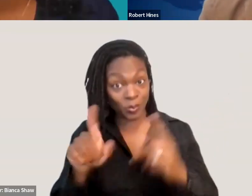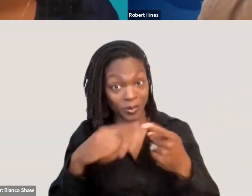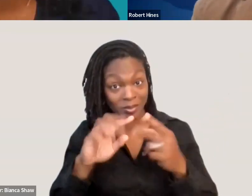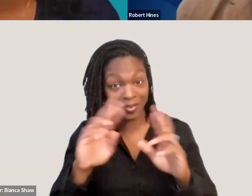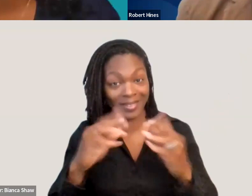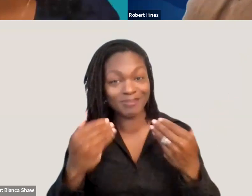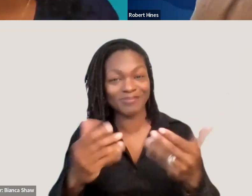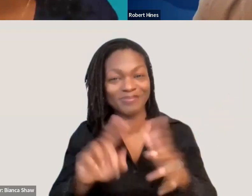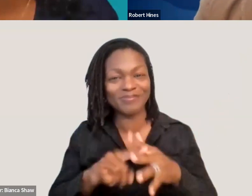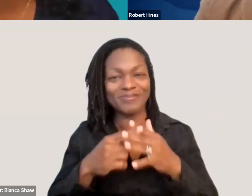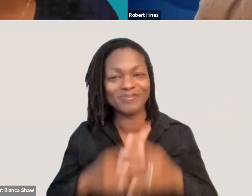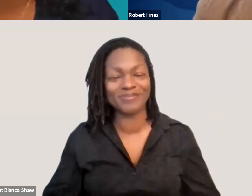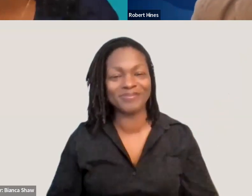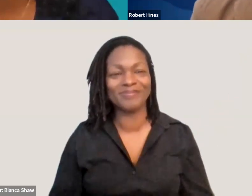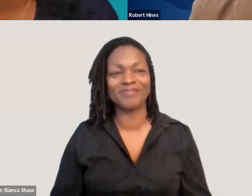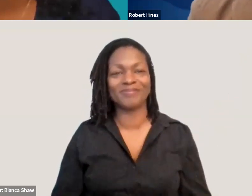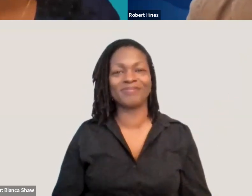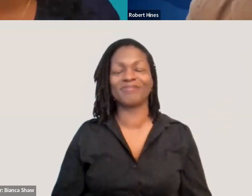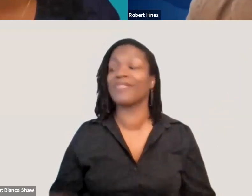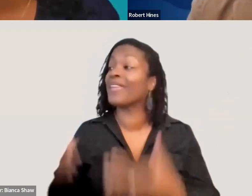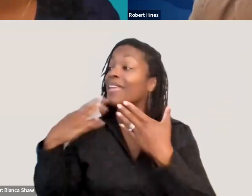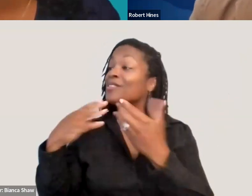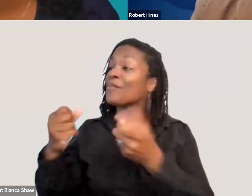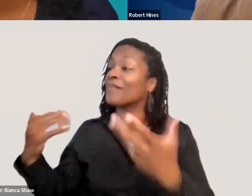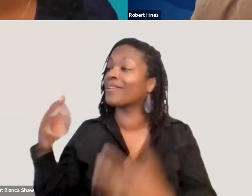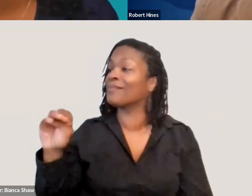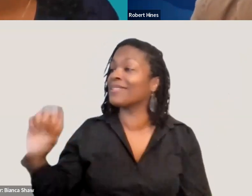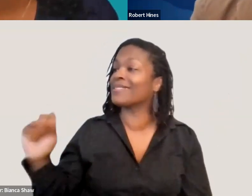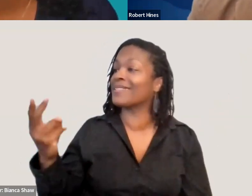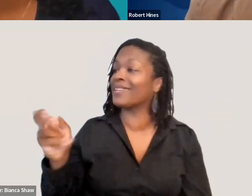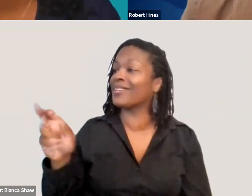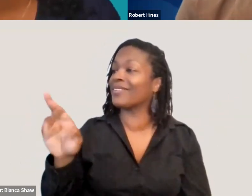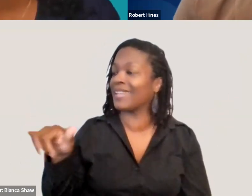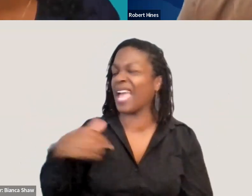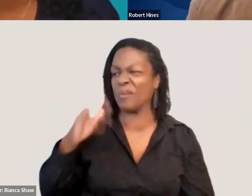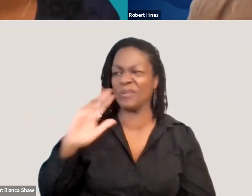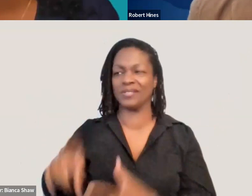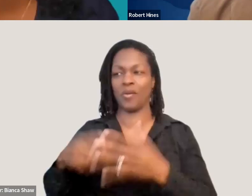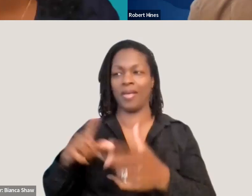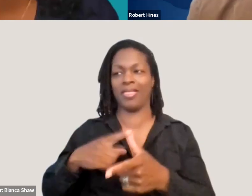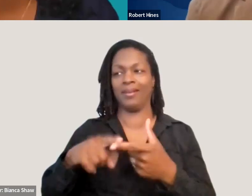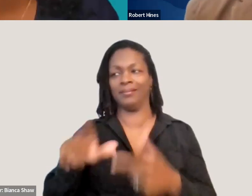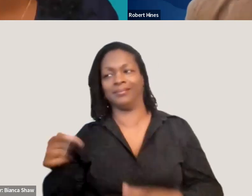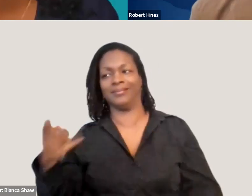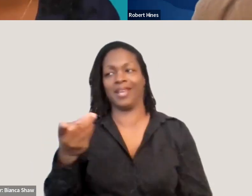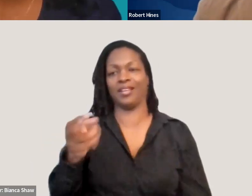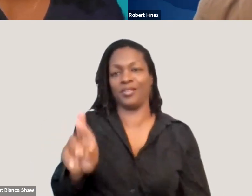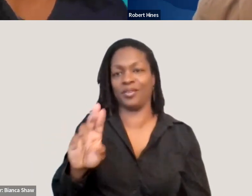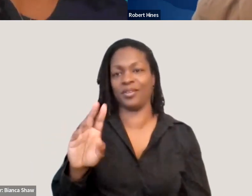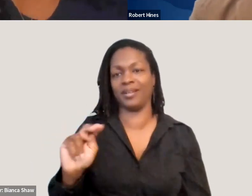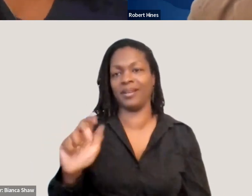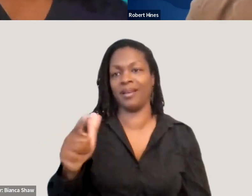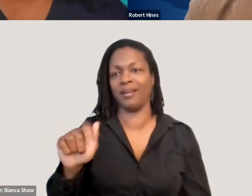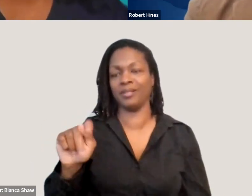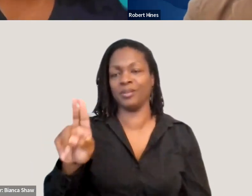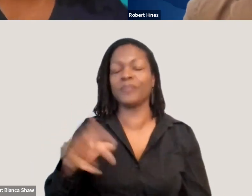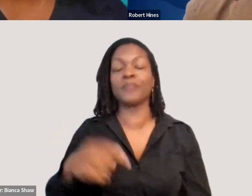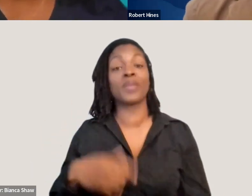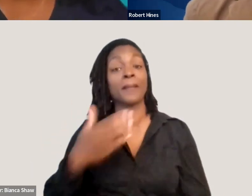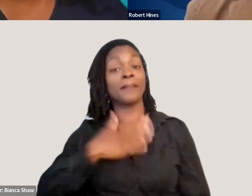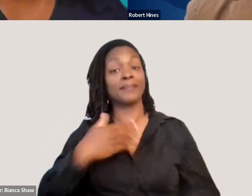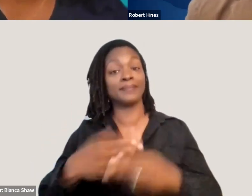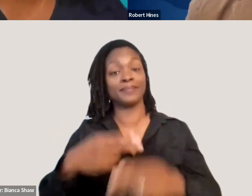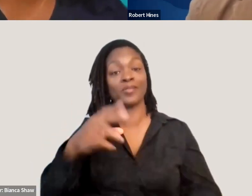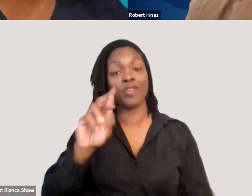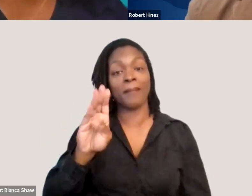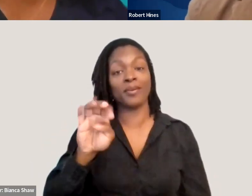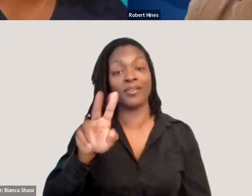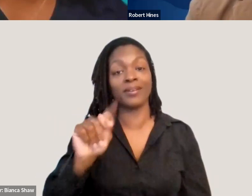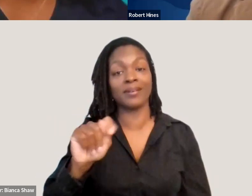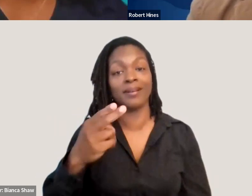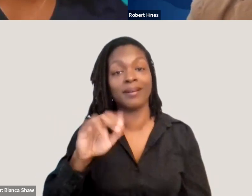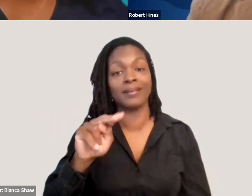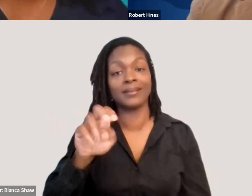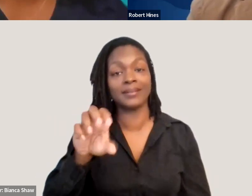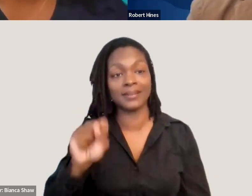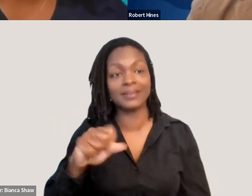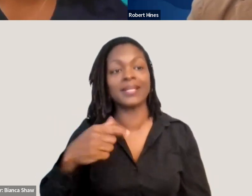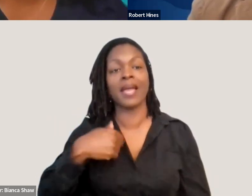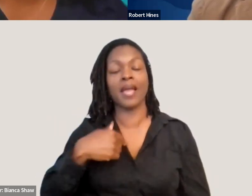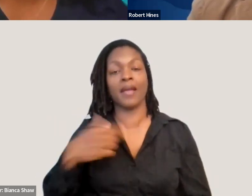Thank you. My name is Robert Hines. I am the deputy director with the, Louisiana Department of Health, Office of Public Health.